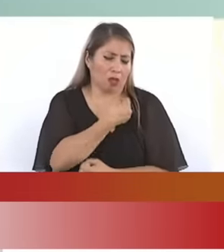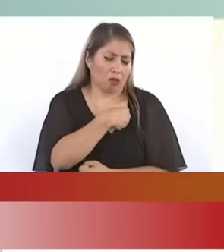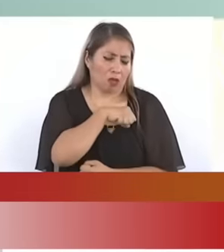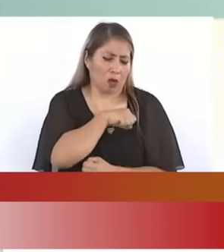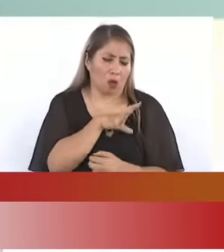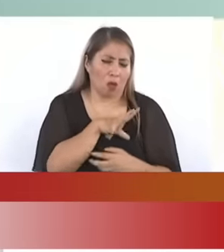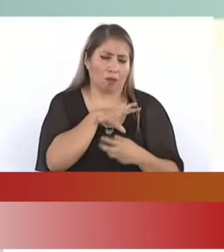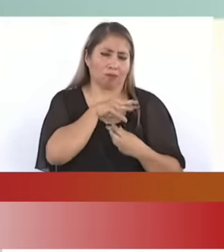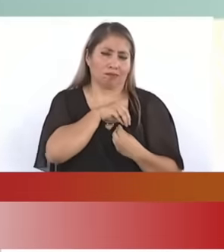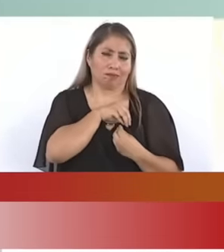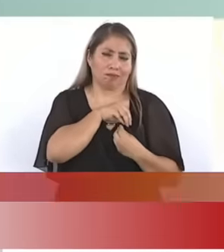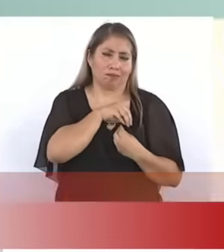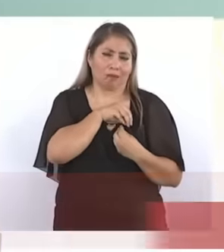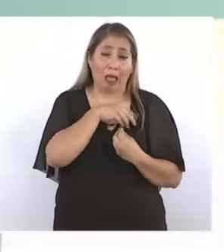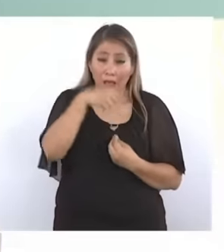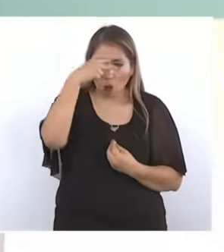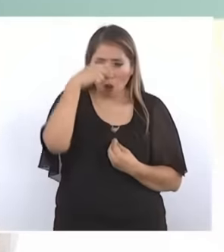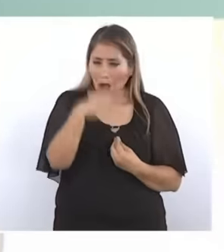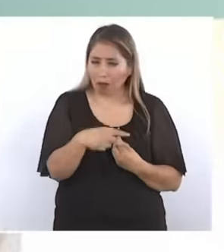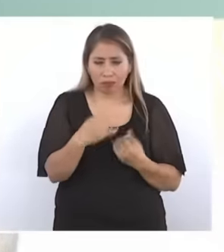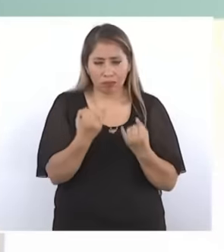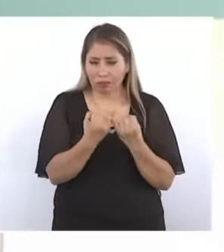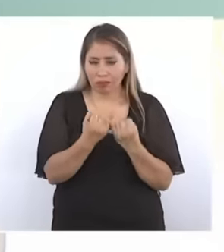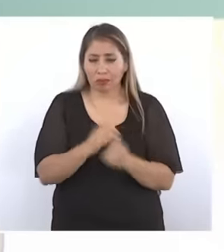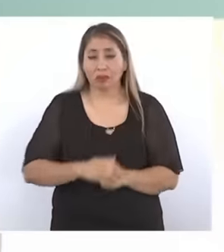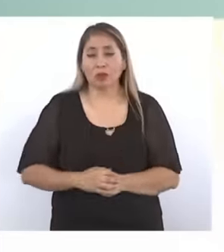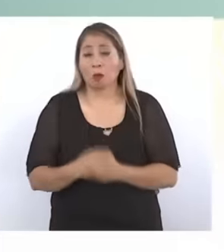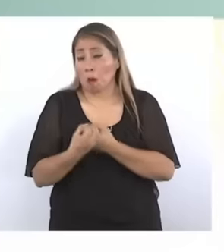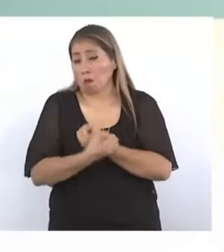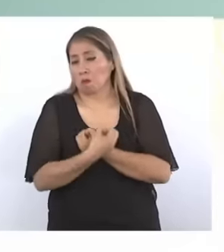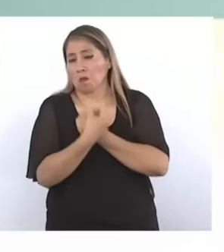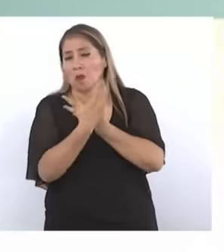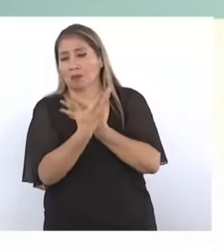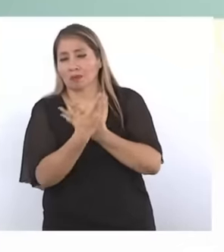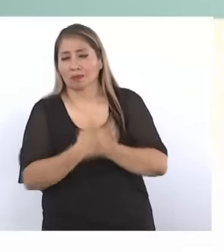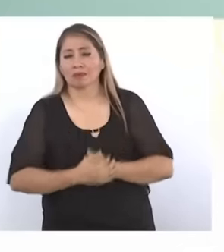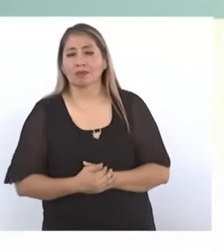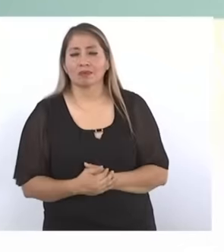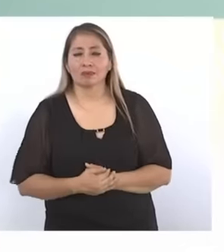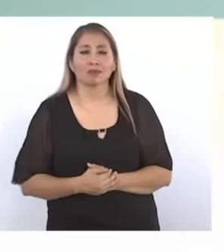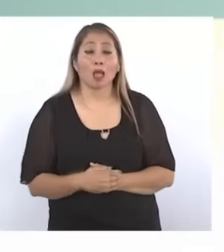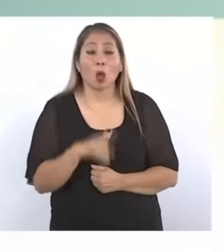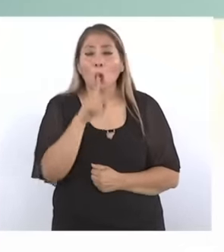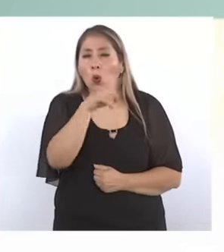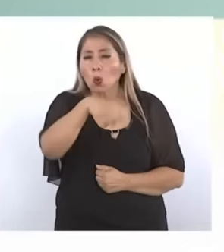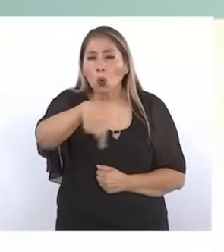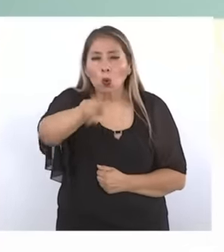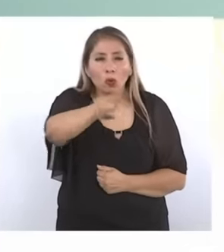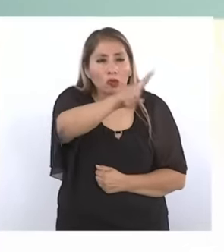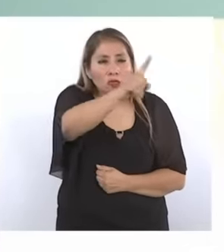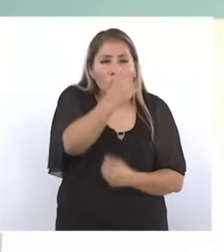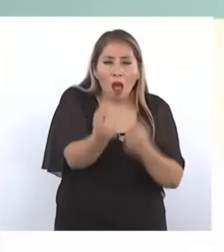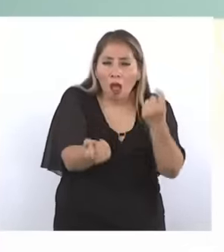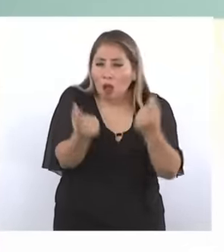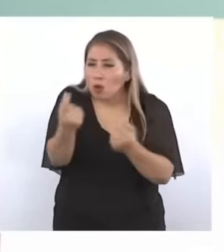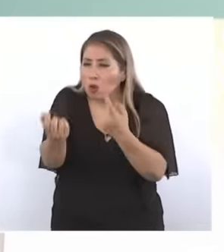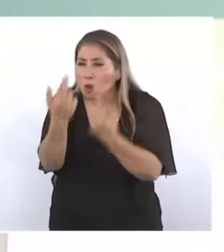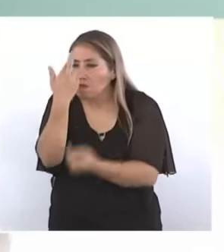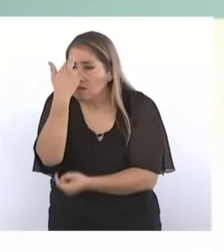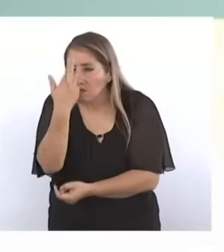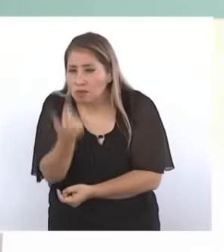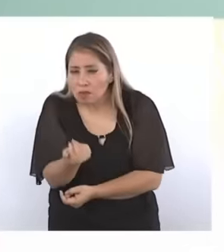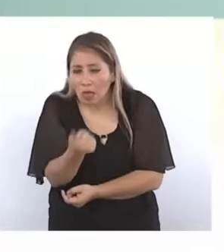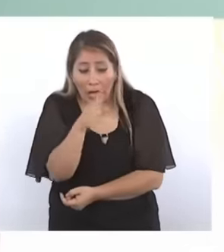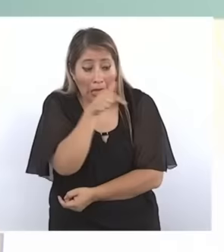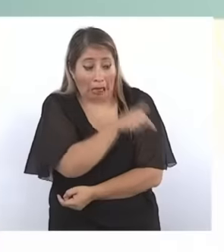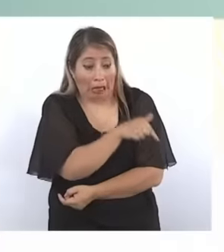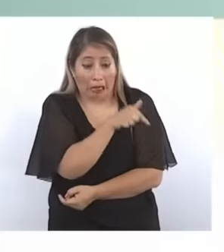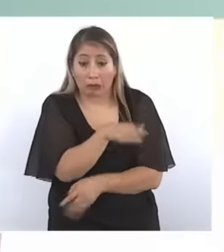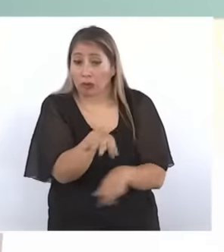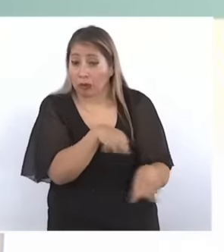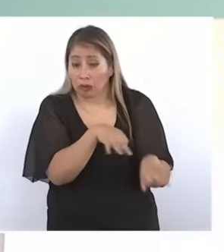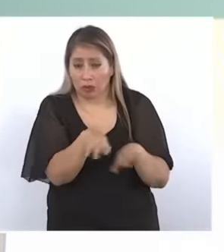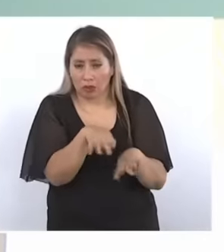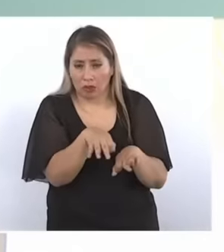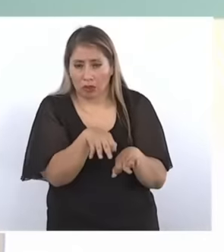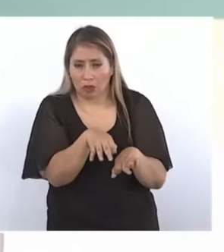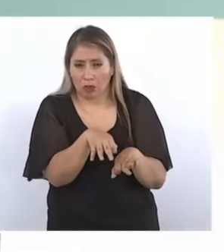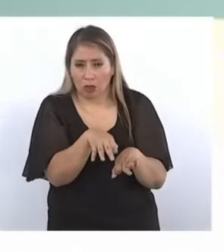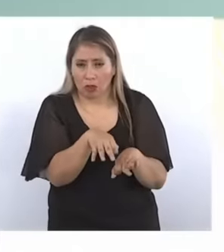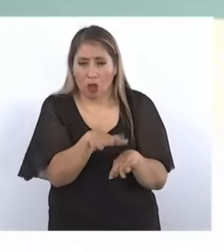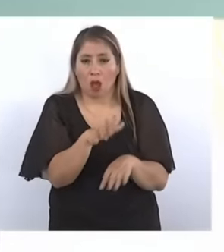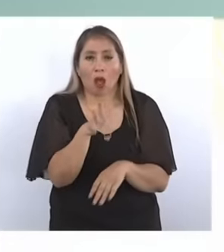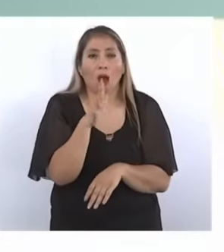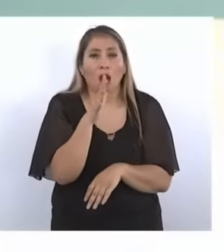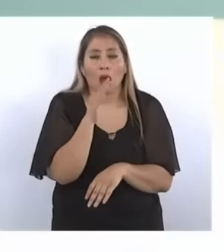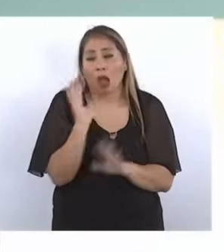our entire country, I want to express to you that if for any reason these works cannot be completed between